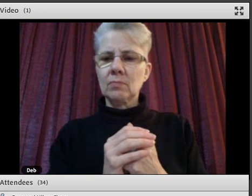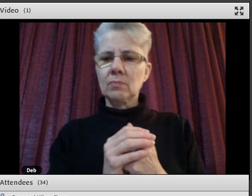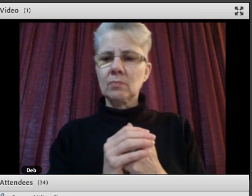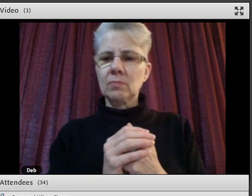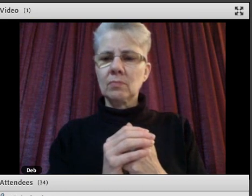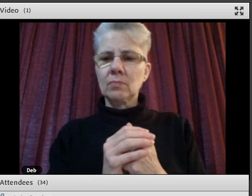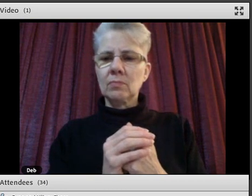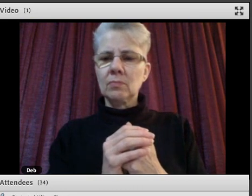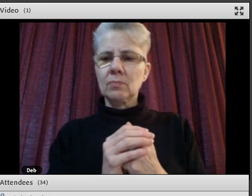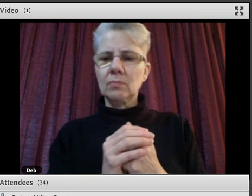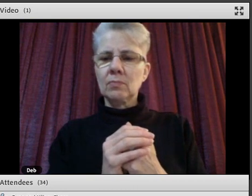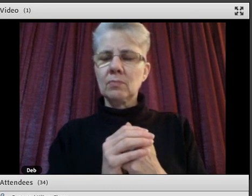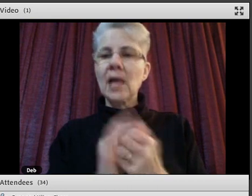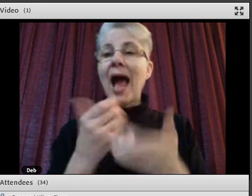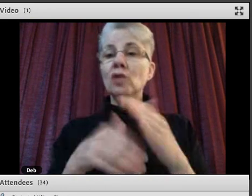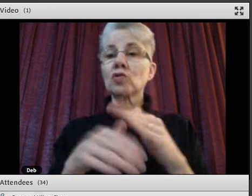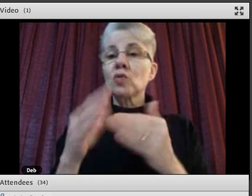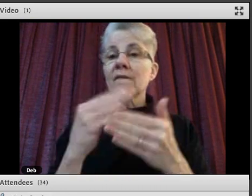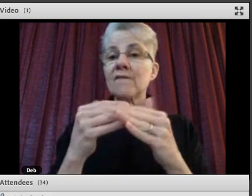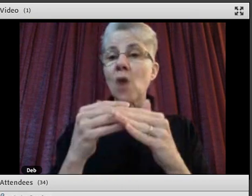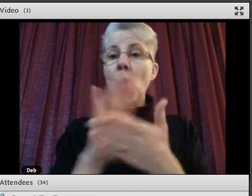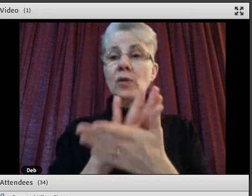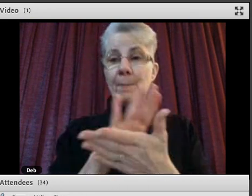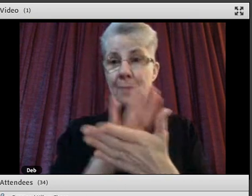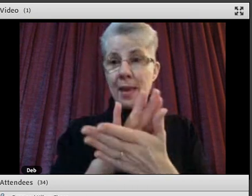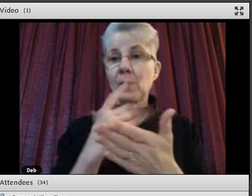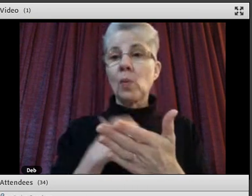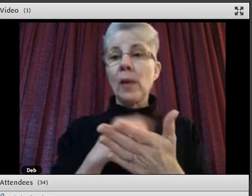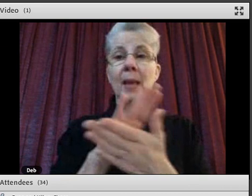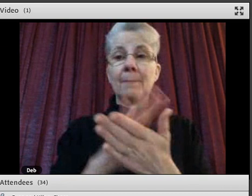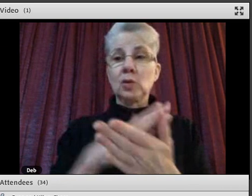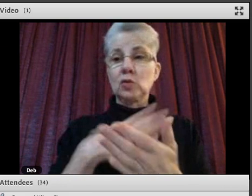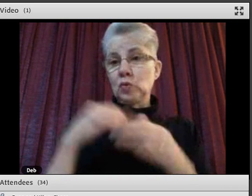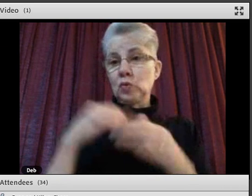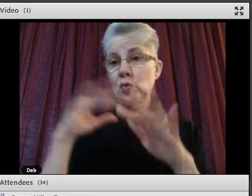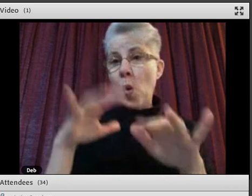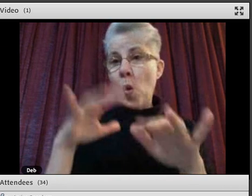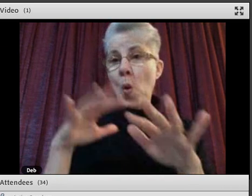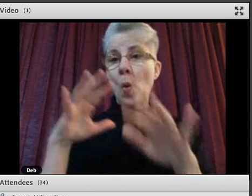and exactly how to fold the paper was a huge thing. But that's our job.